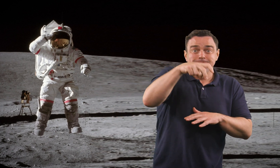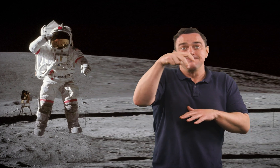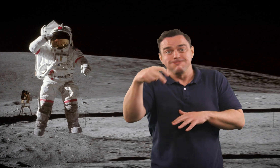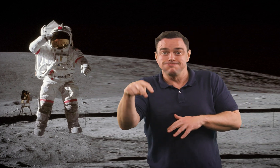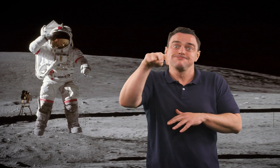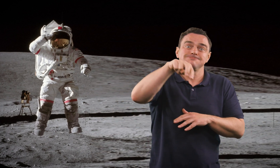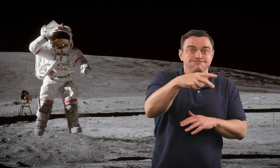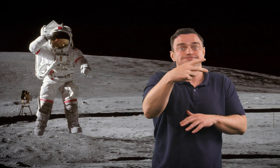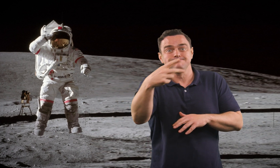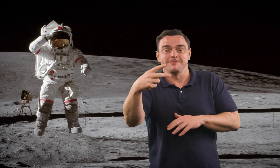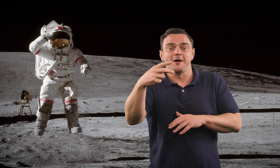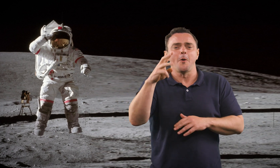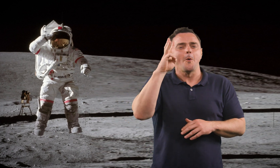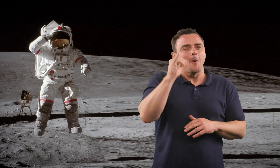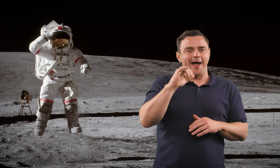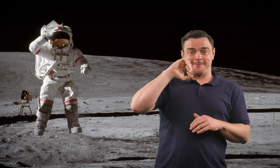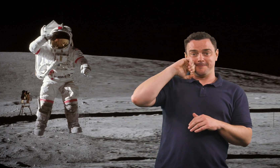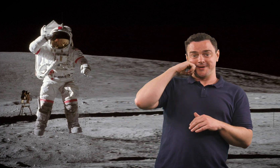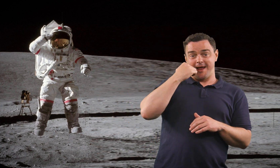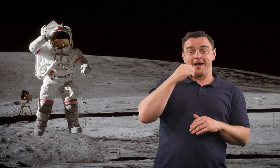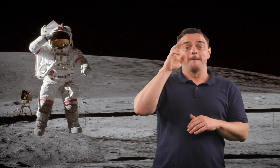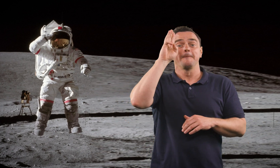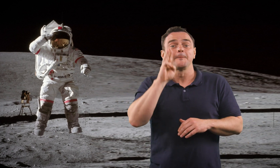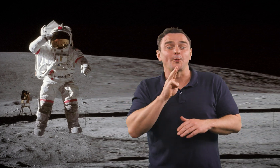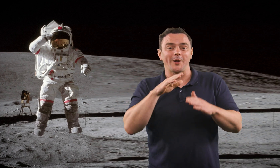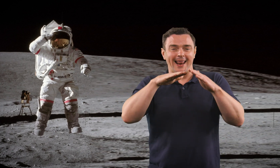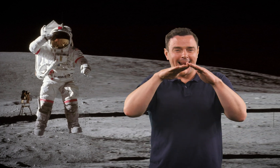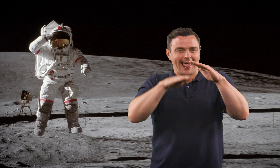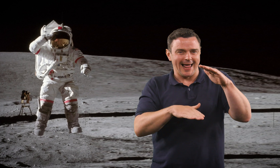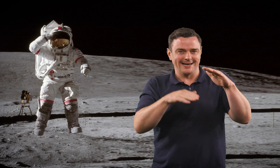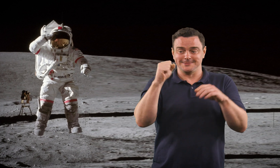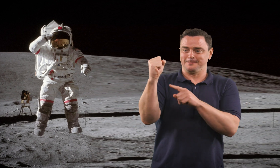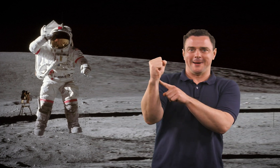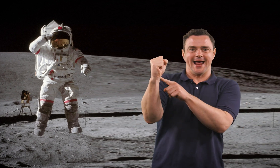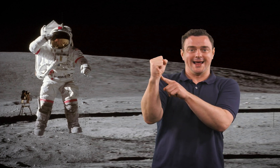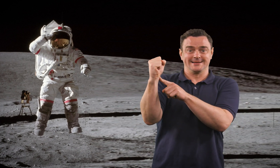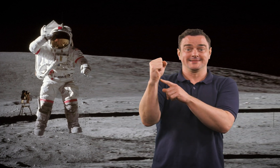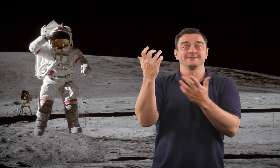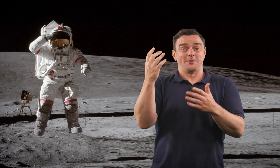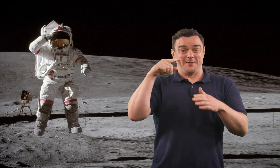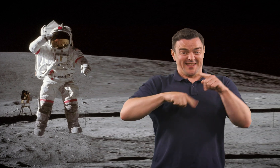they can still float, hop and jump long distances. This is because the moon has a lower mast than the earth,